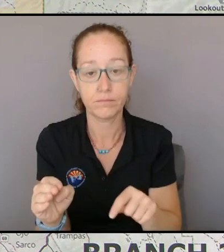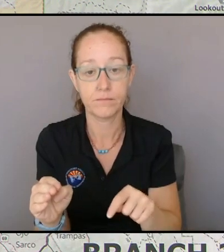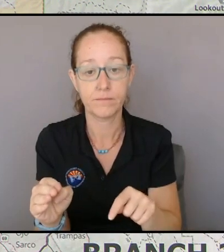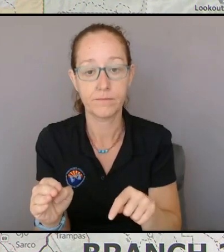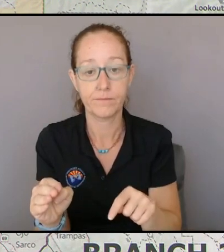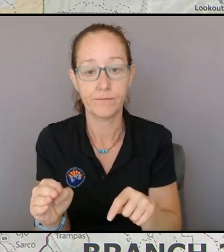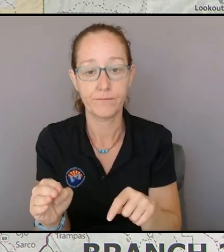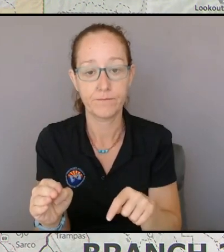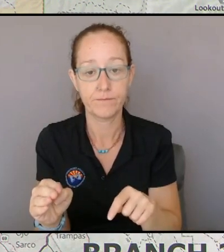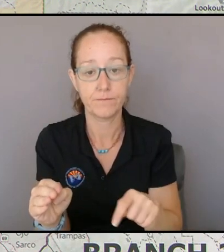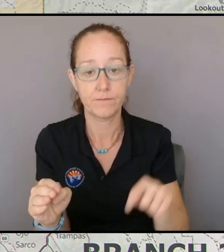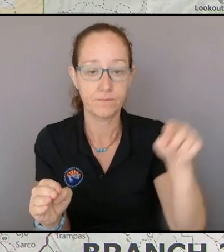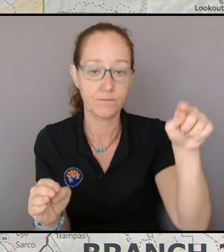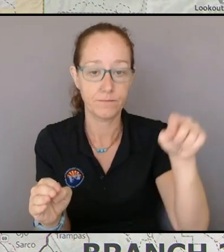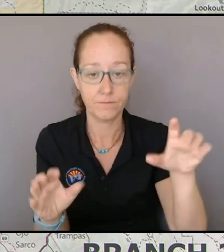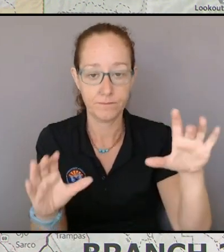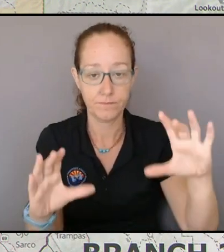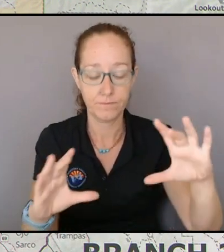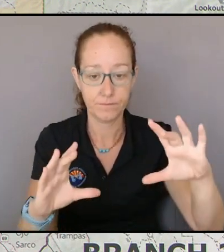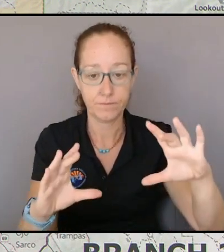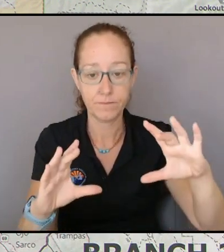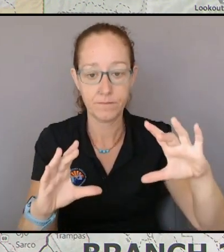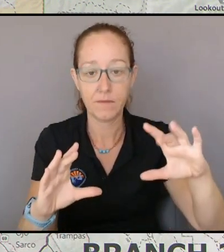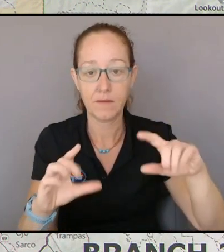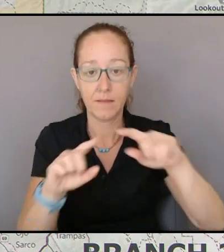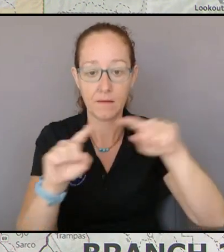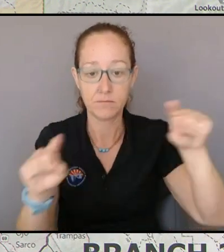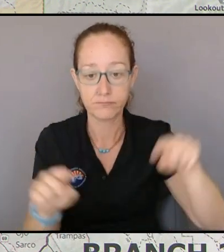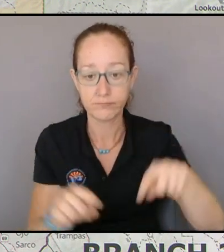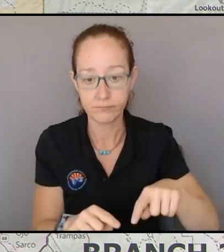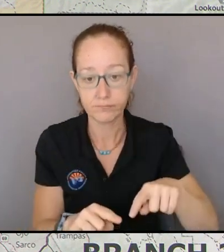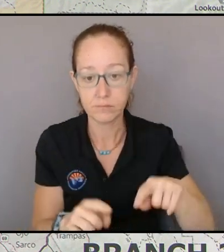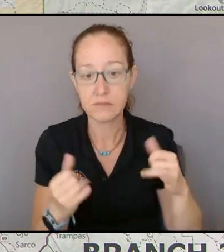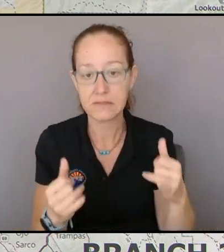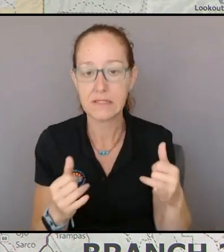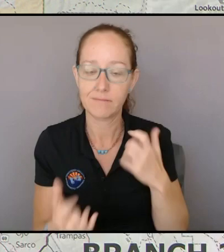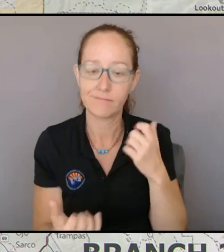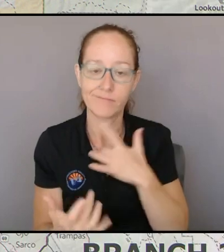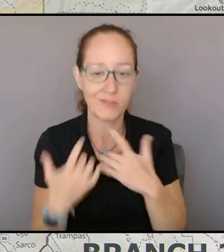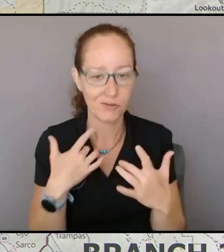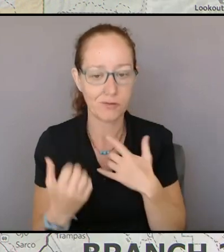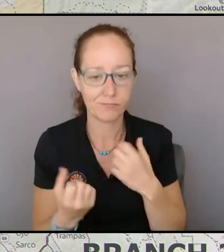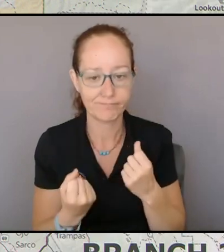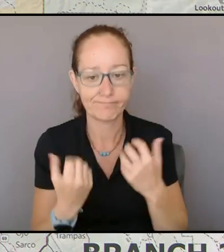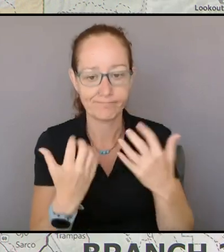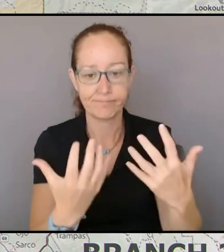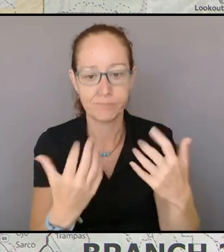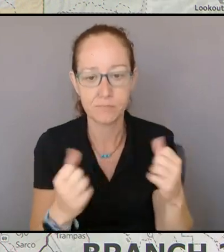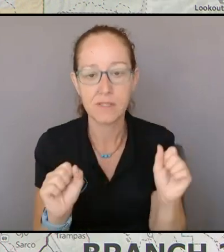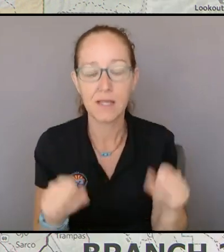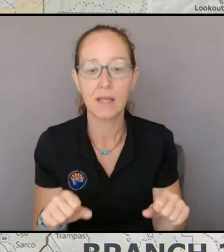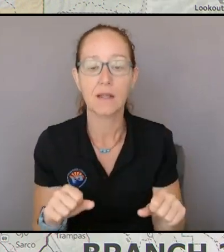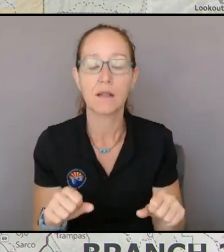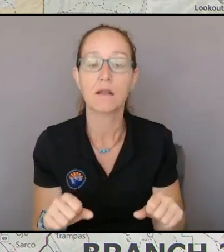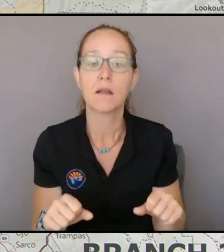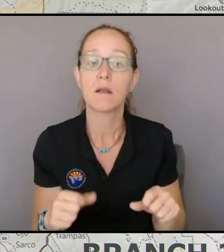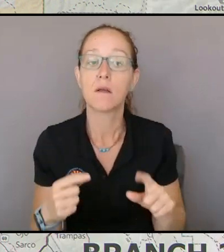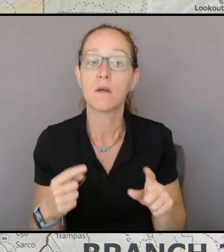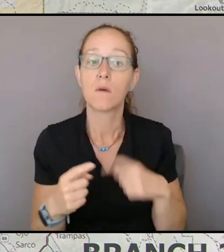northeast. That's the areas that we're concerned about today. As this cold front passes us, tomorrow we're